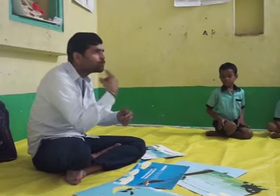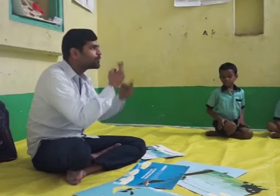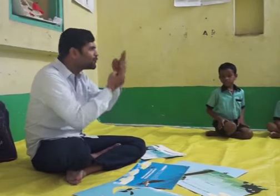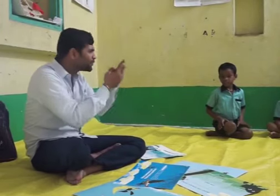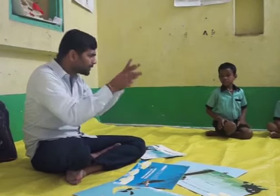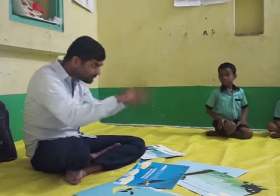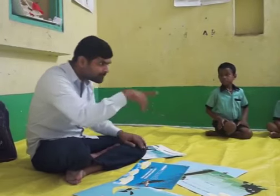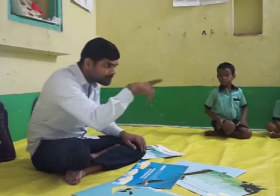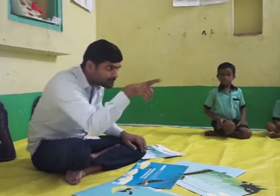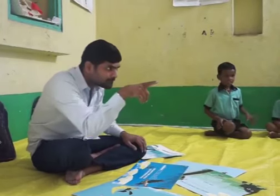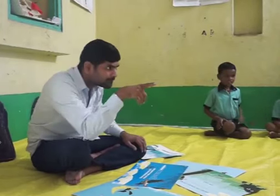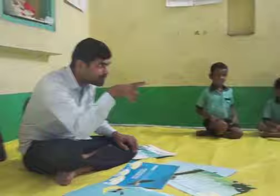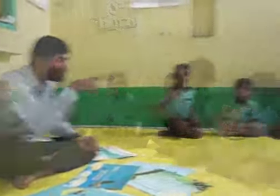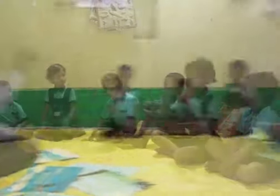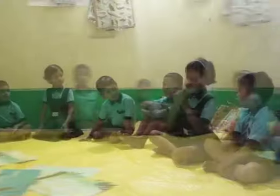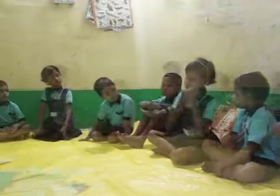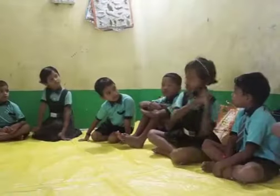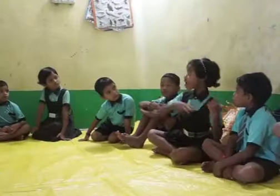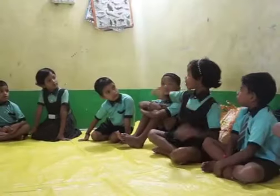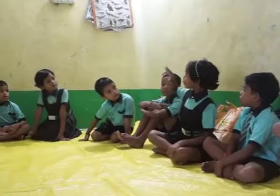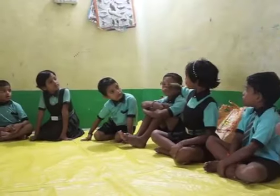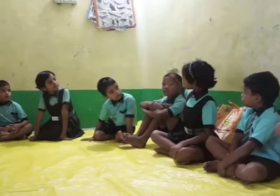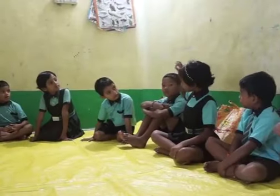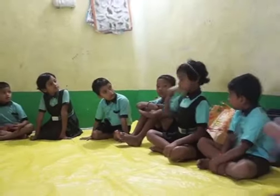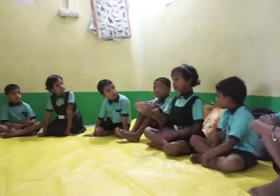teacher setting the context by showing pictures from a familiar story